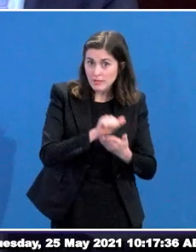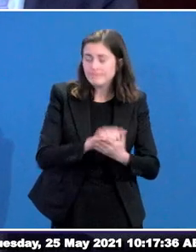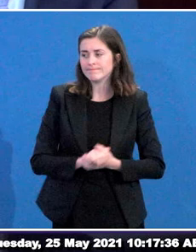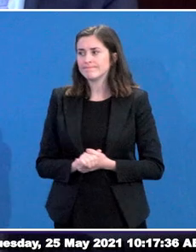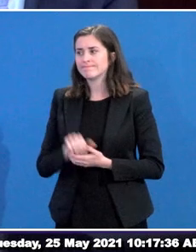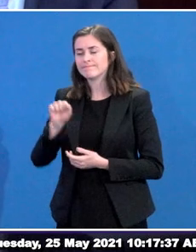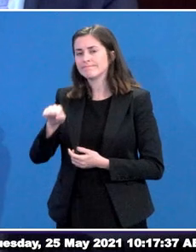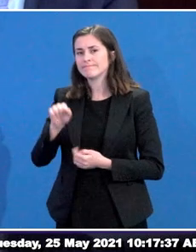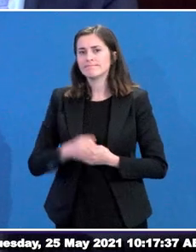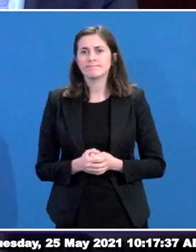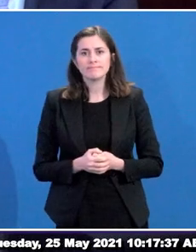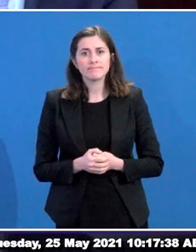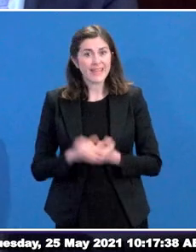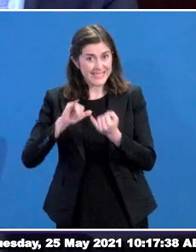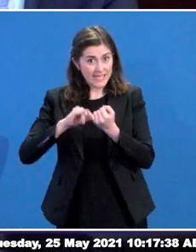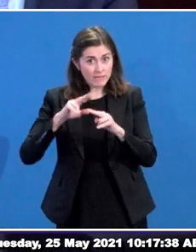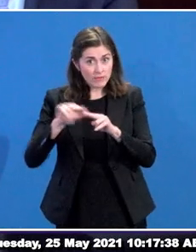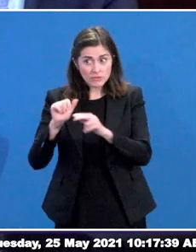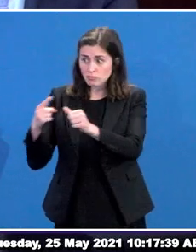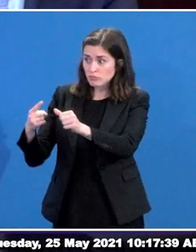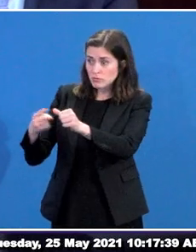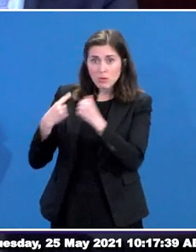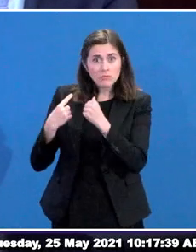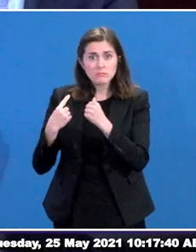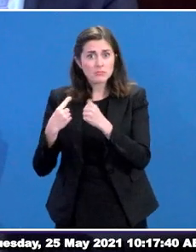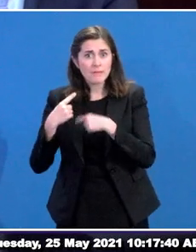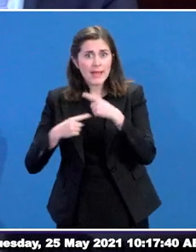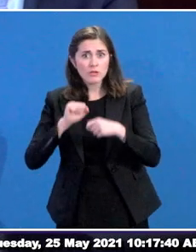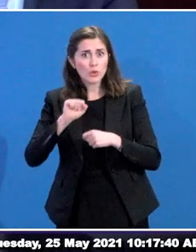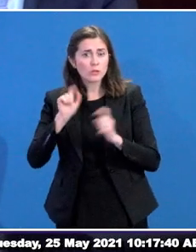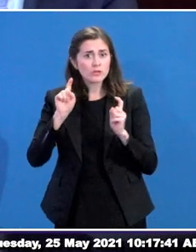Did Sunnyfield ever respond to you in relation to what you disclosed